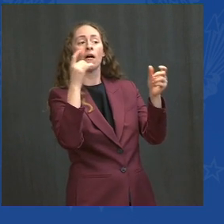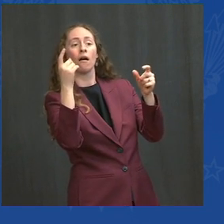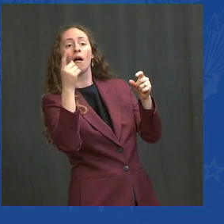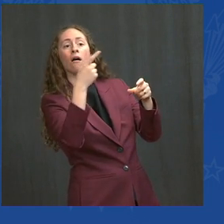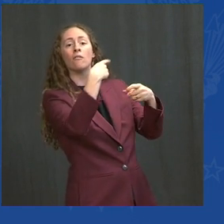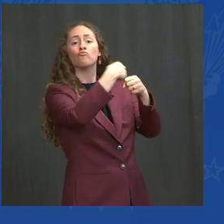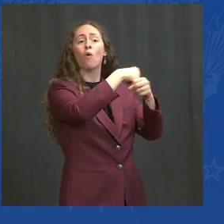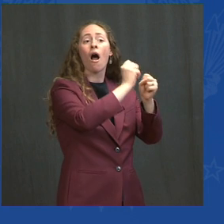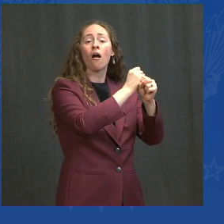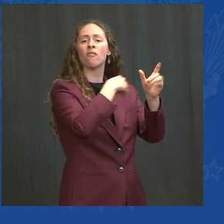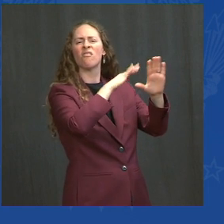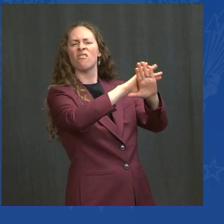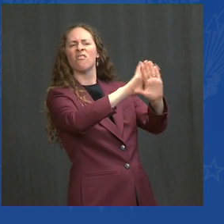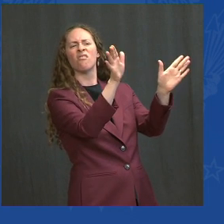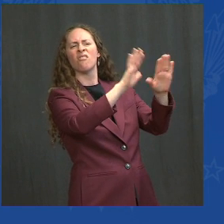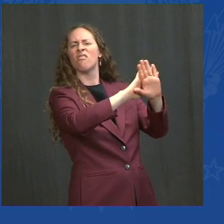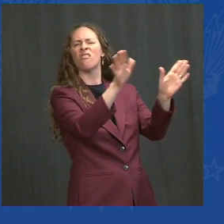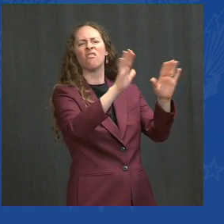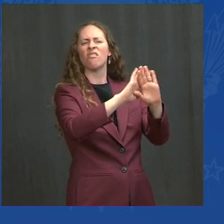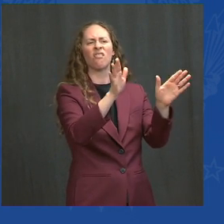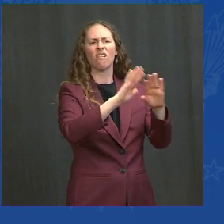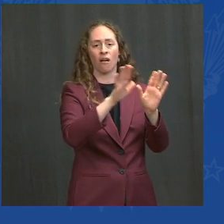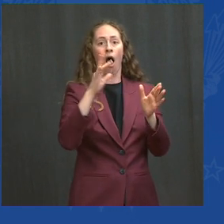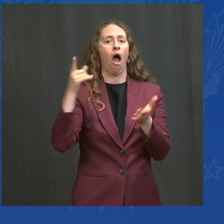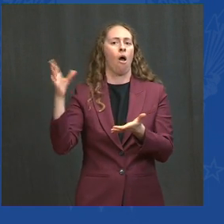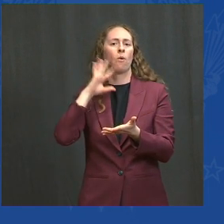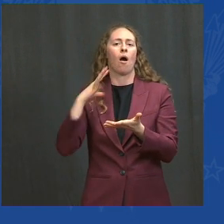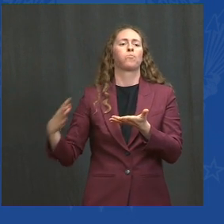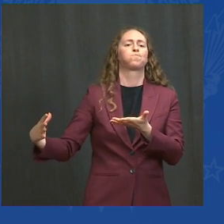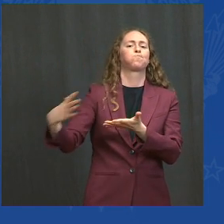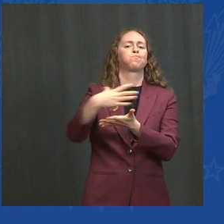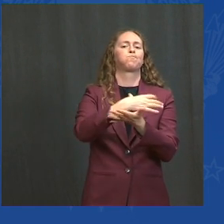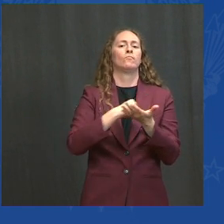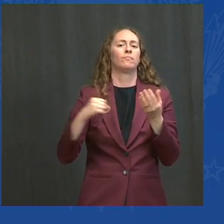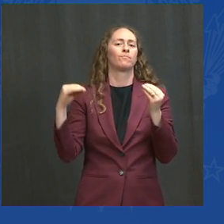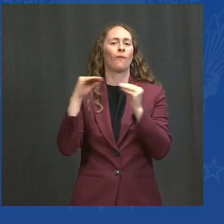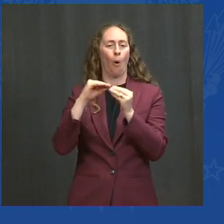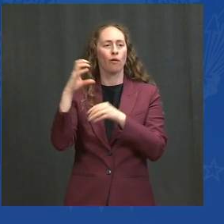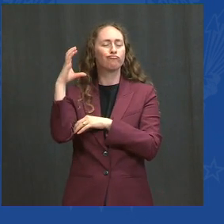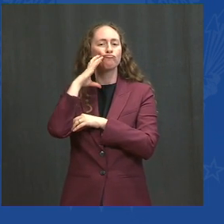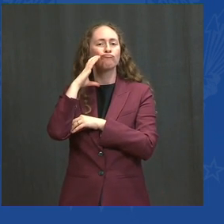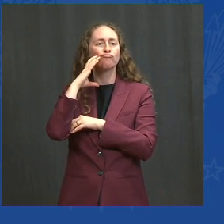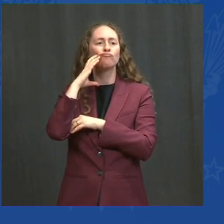You know, there are 30 corporations in America of Fortune 500 making billion -- I'm --